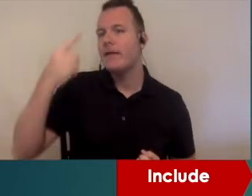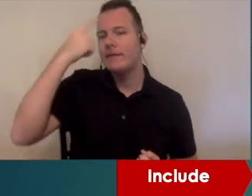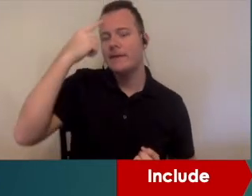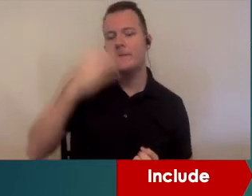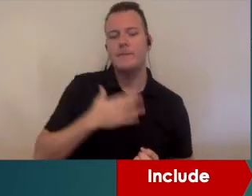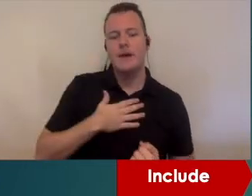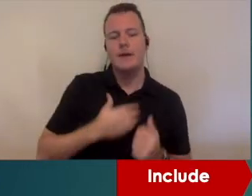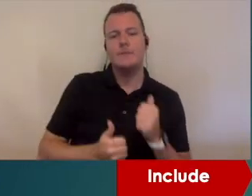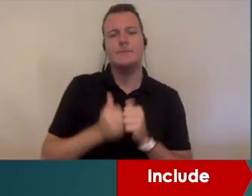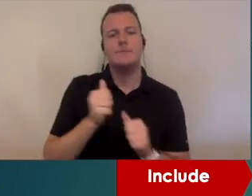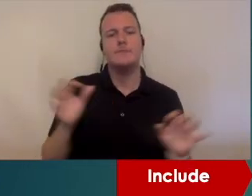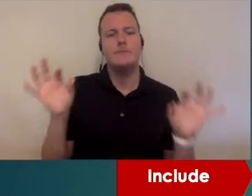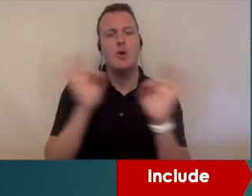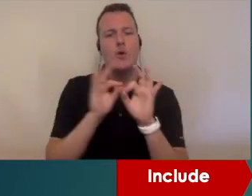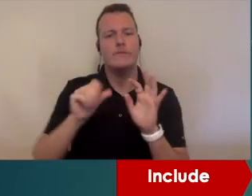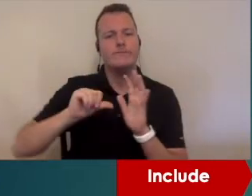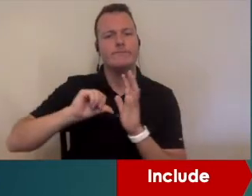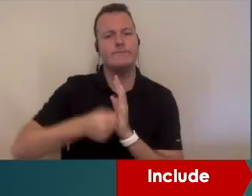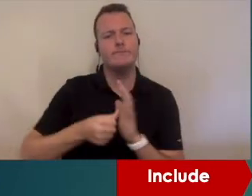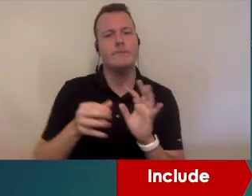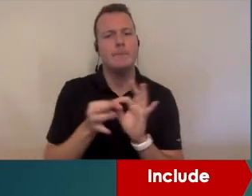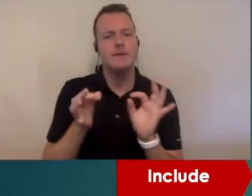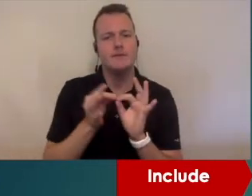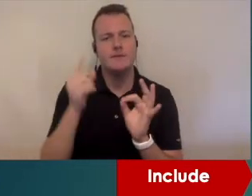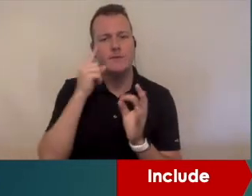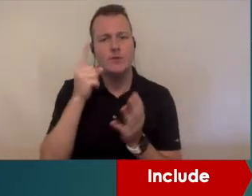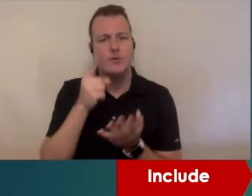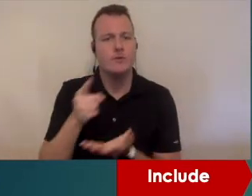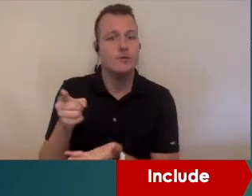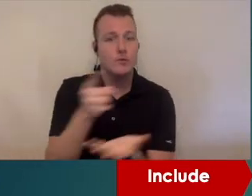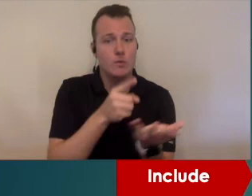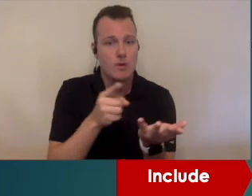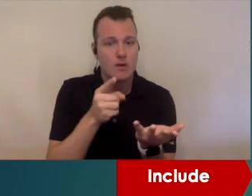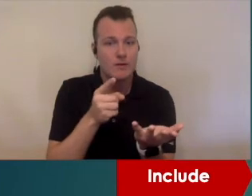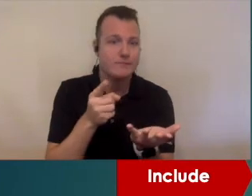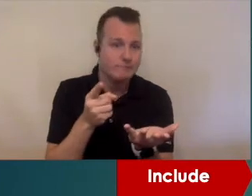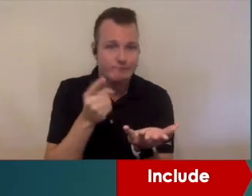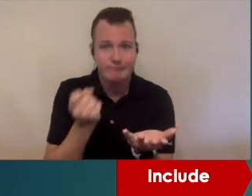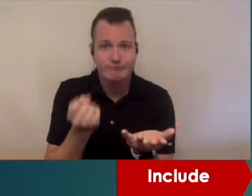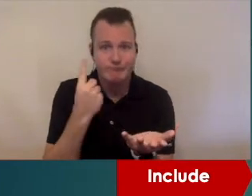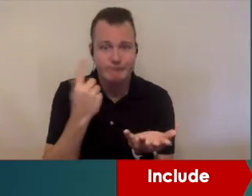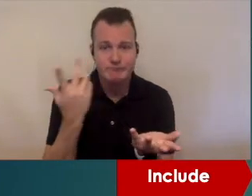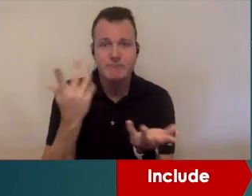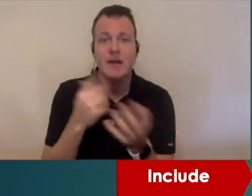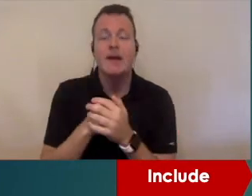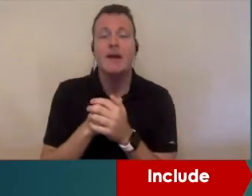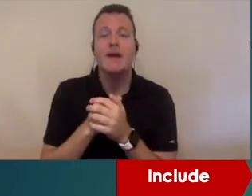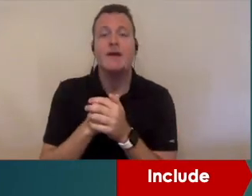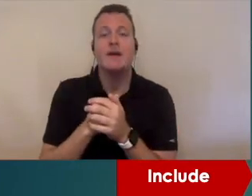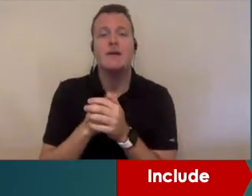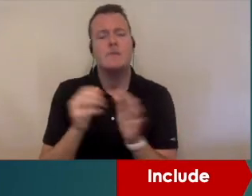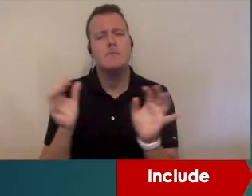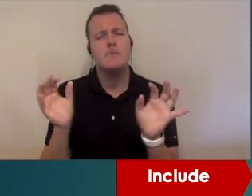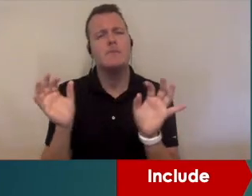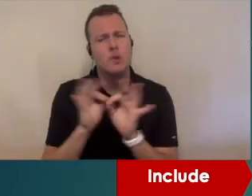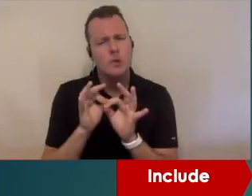message that I'd like everyone to take home is it's really important to follow